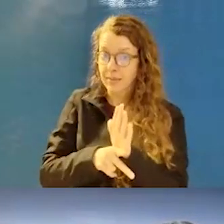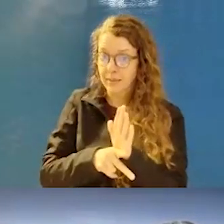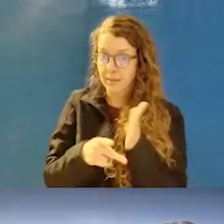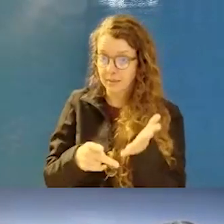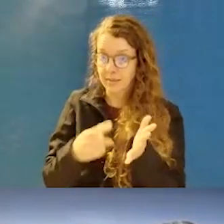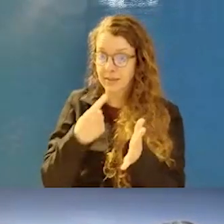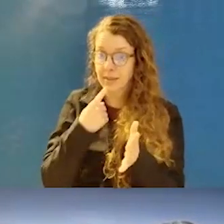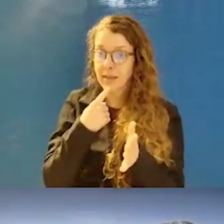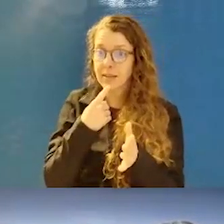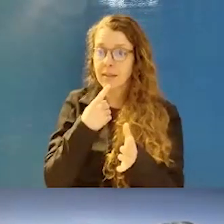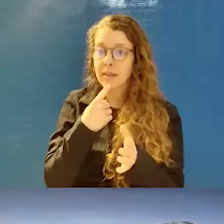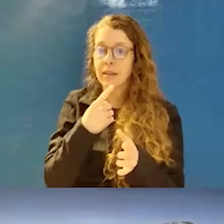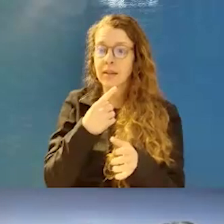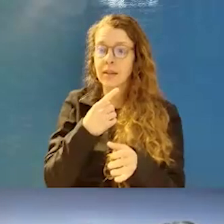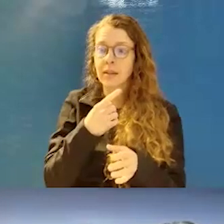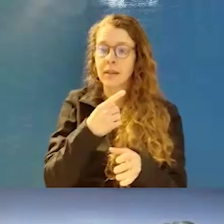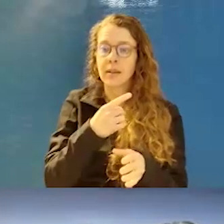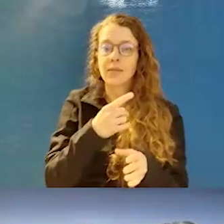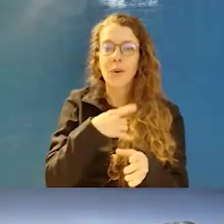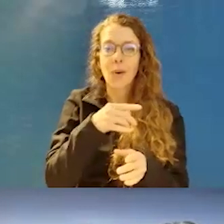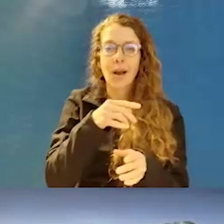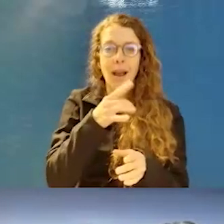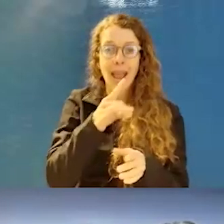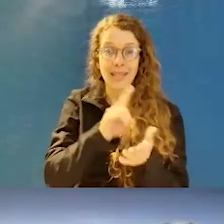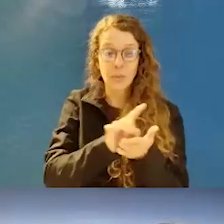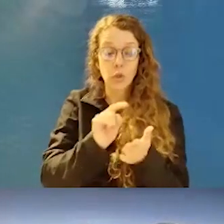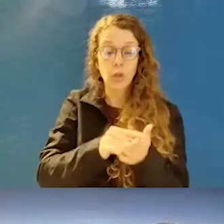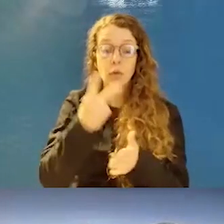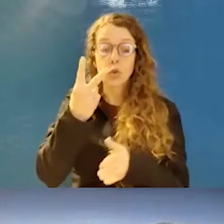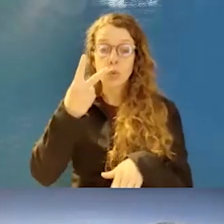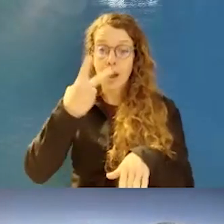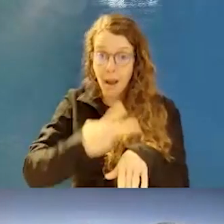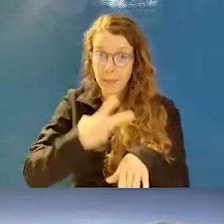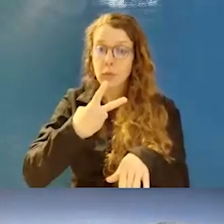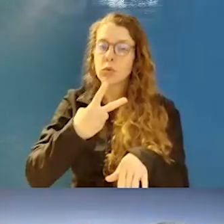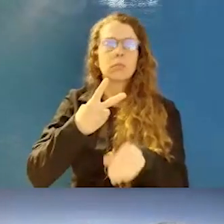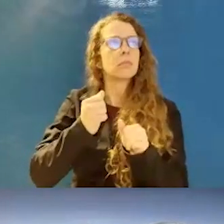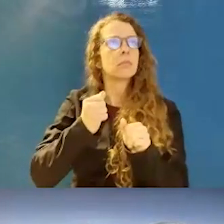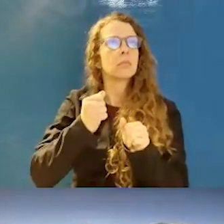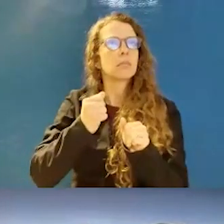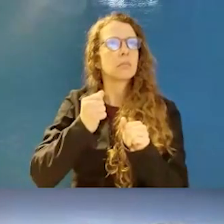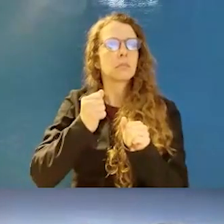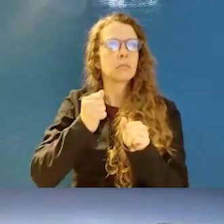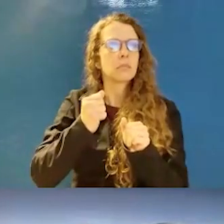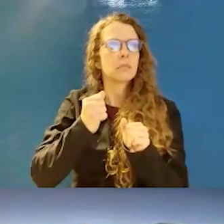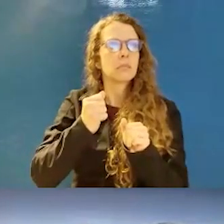for 18 week course, you should have two instances of RSI. And specifically says three unit course.